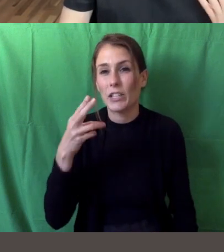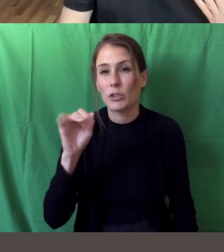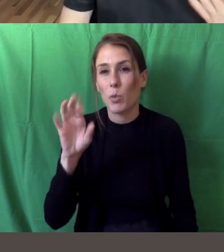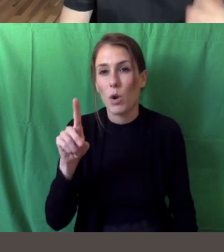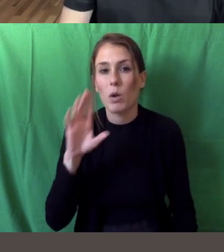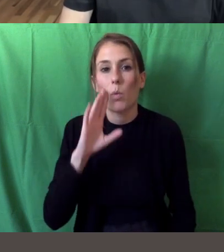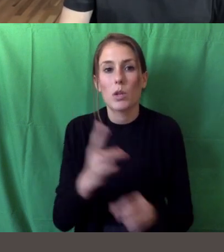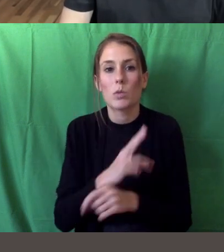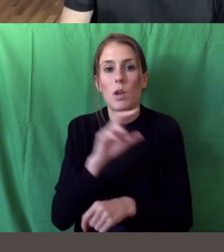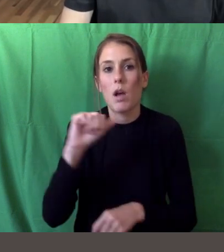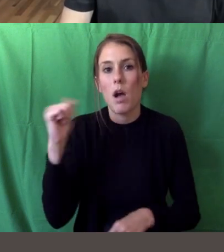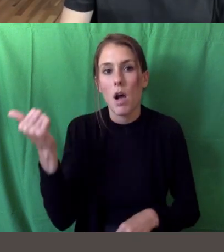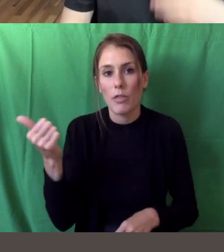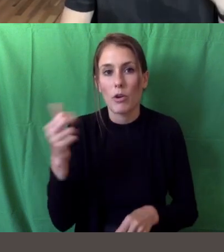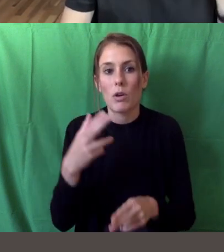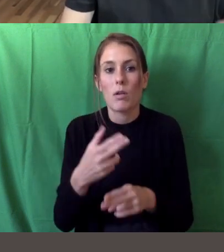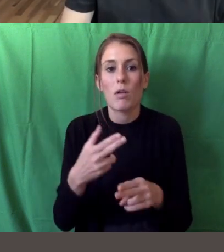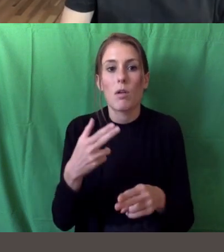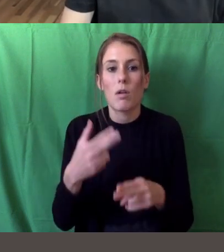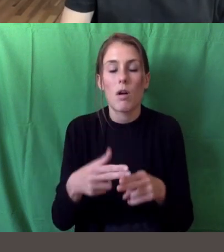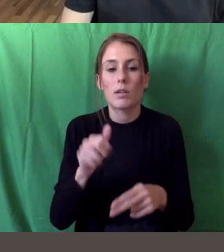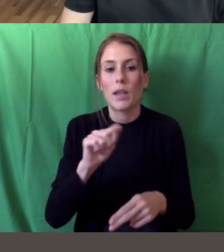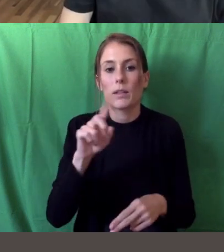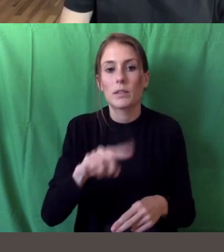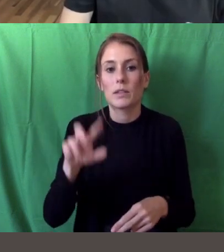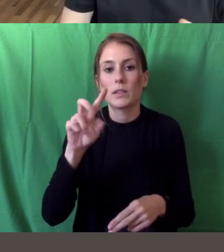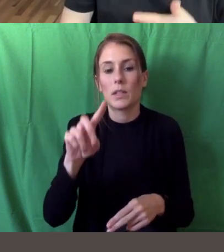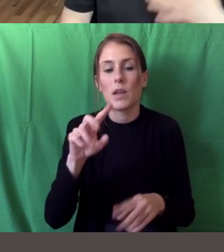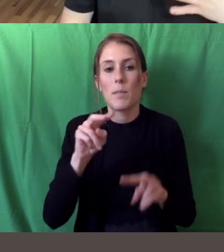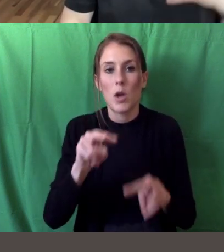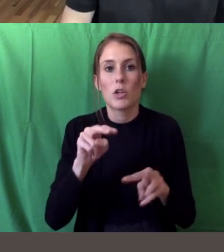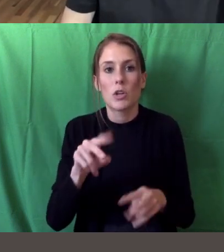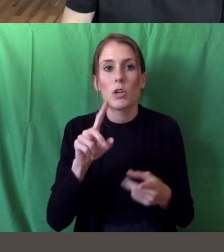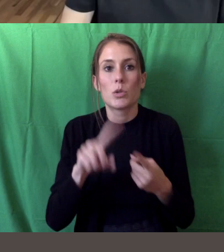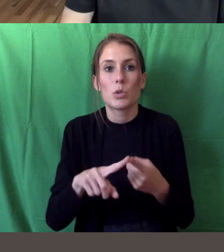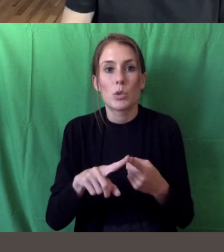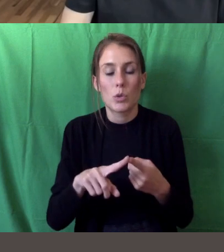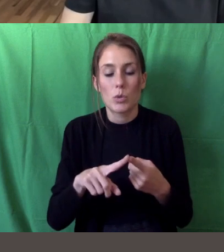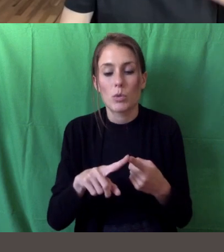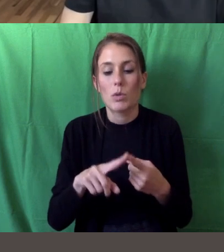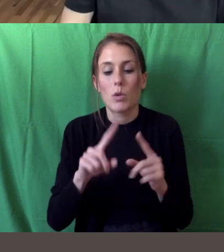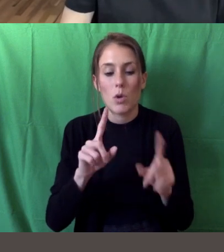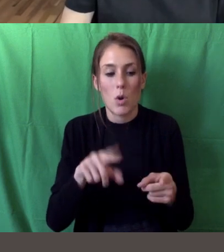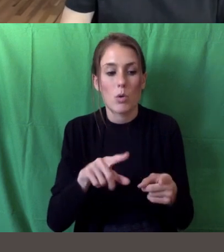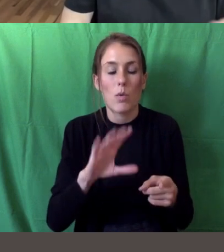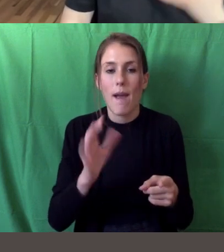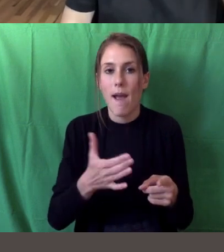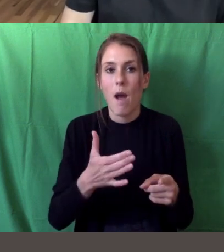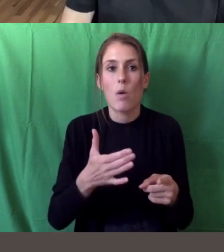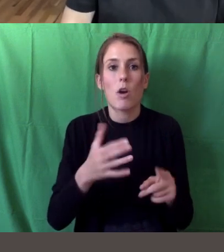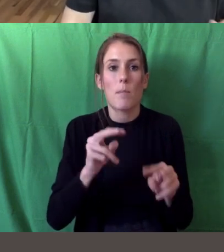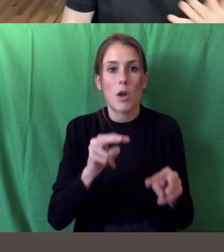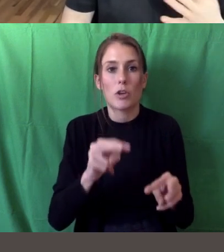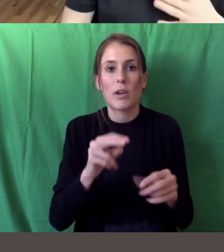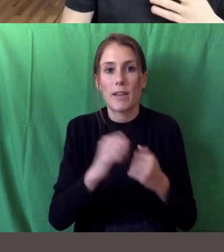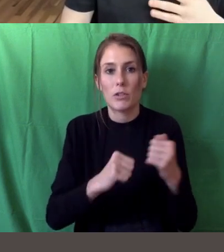And so we're going to use another gesture called azd monitor to actually jump directly to our monitoring infrastructure, all those dashboards.